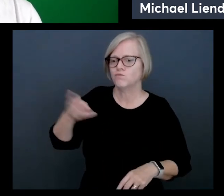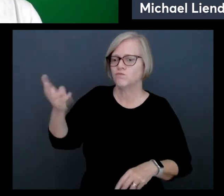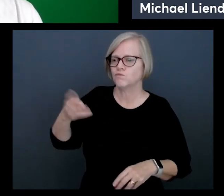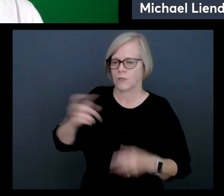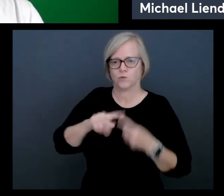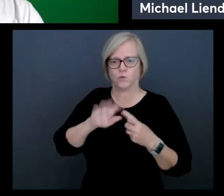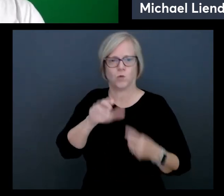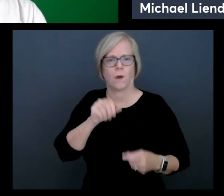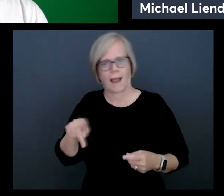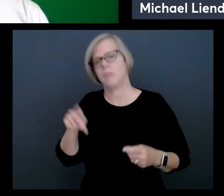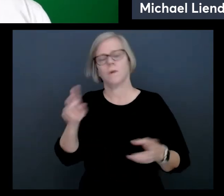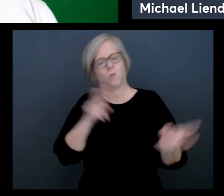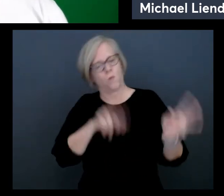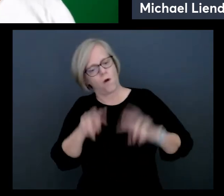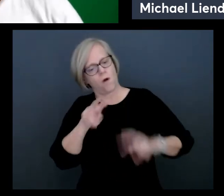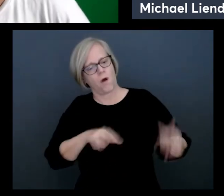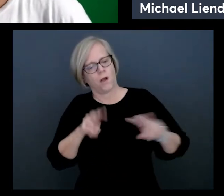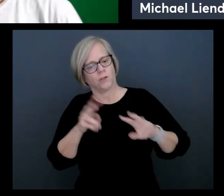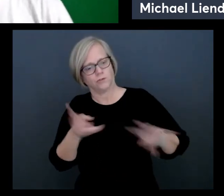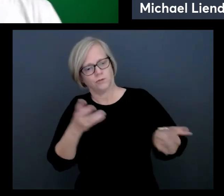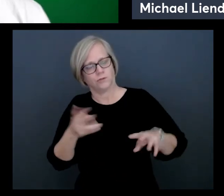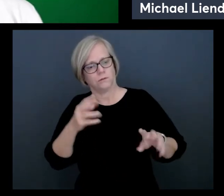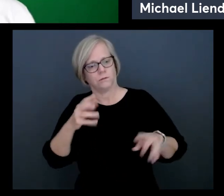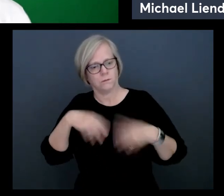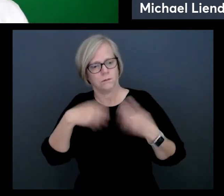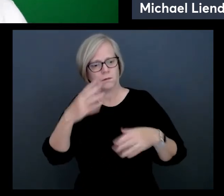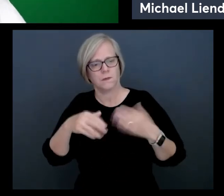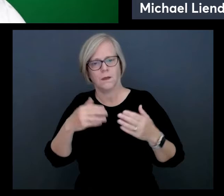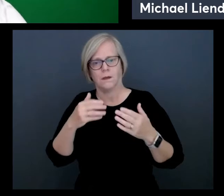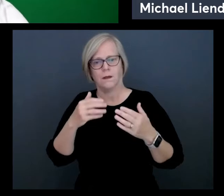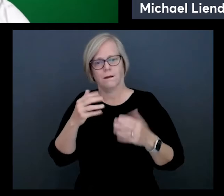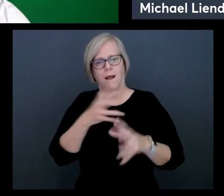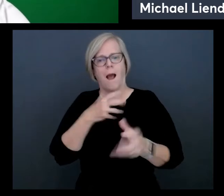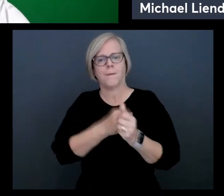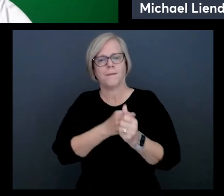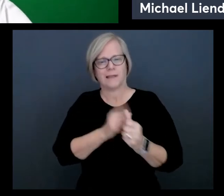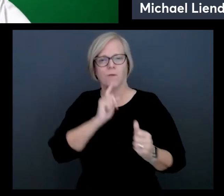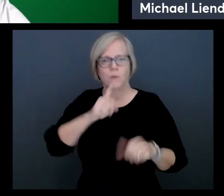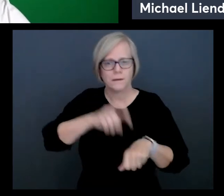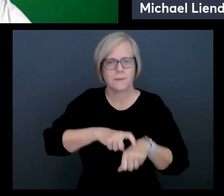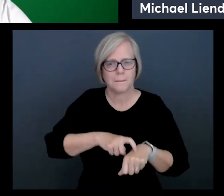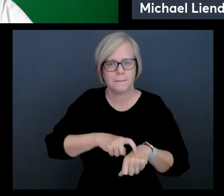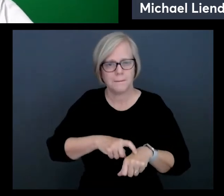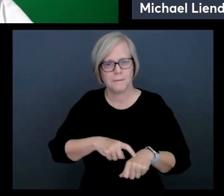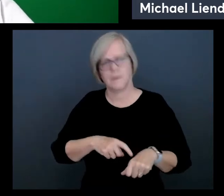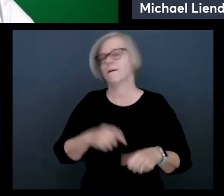kind of like a stream of data into your app and you can watch things update in real time,